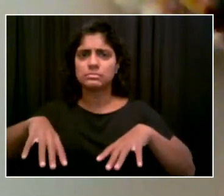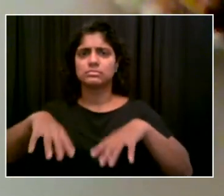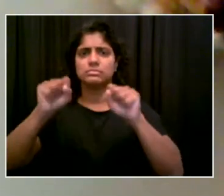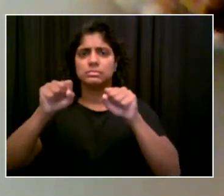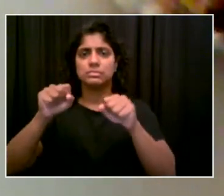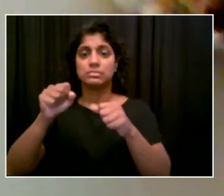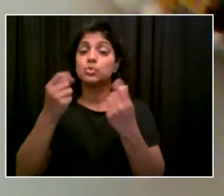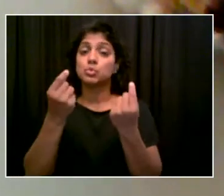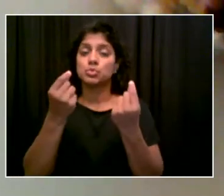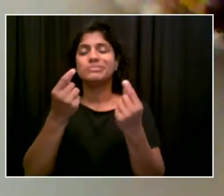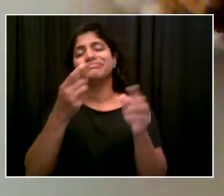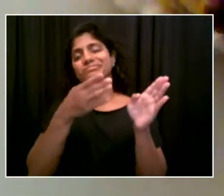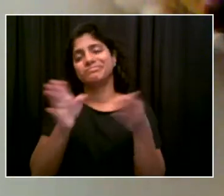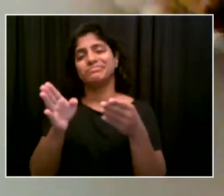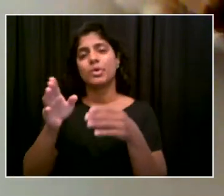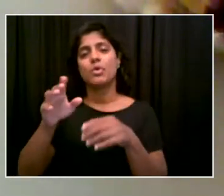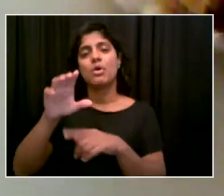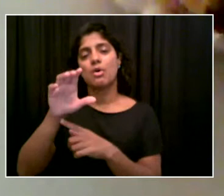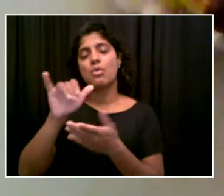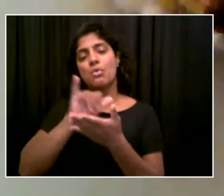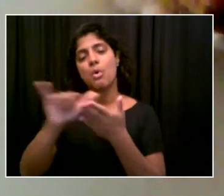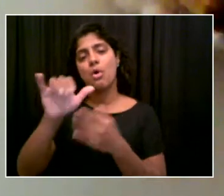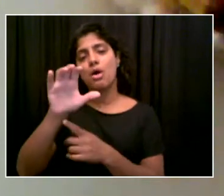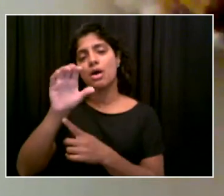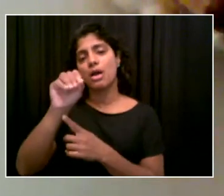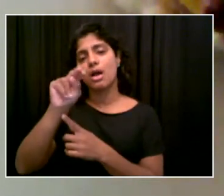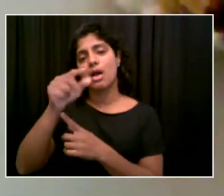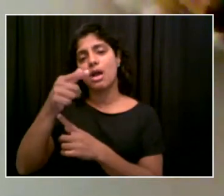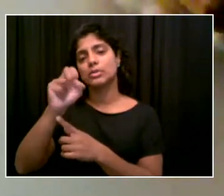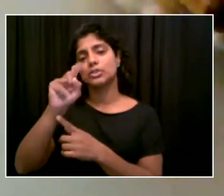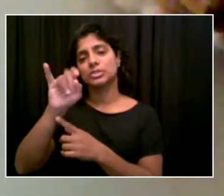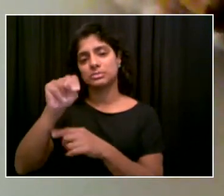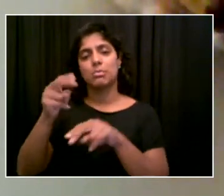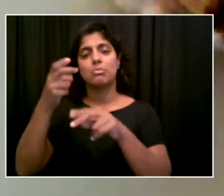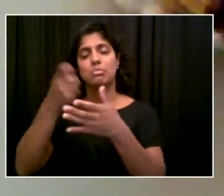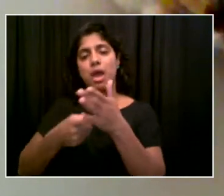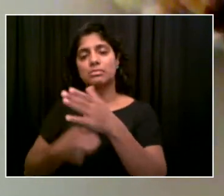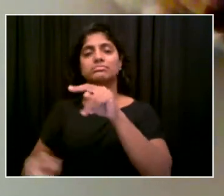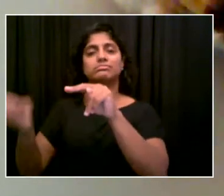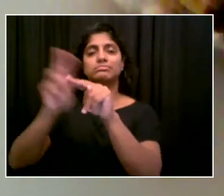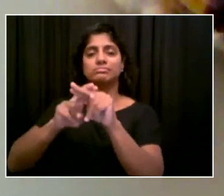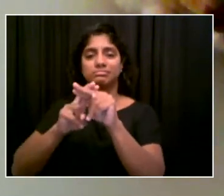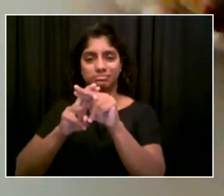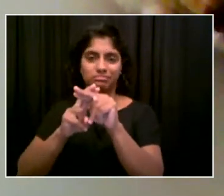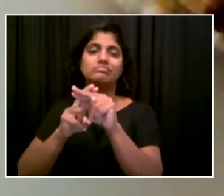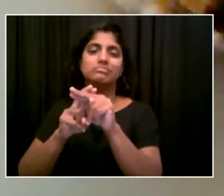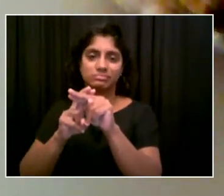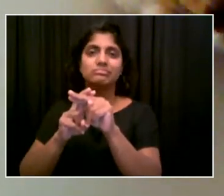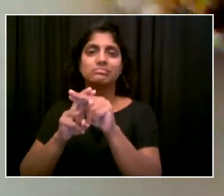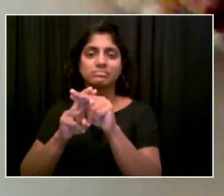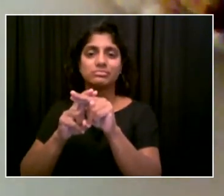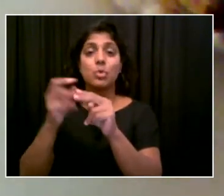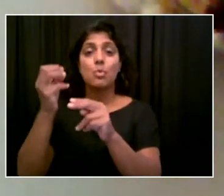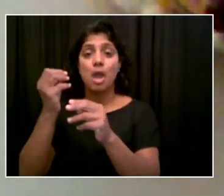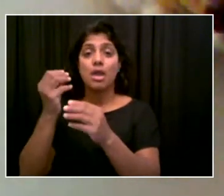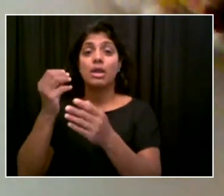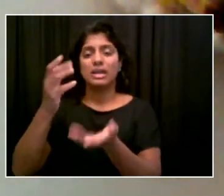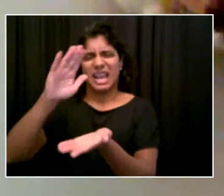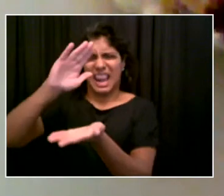PRICING IS THE WAY TO GO. WE NEED TO MOVE AWAY FROM RELIANCE ON